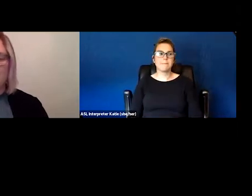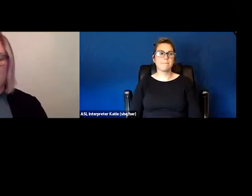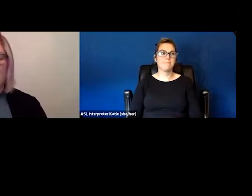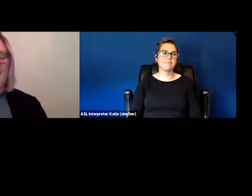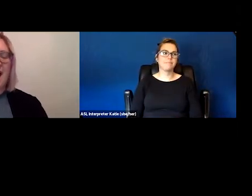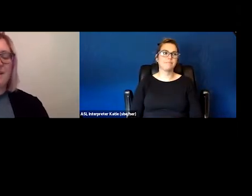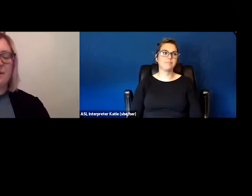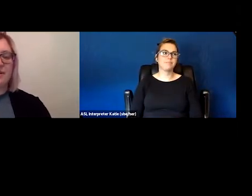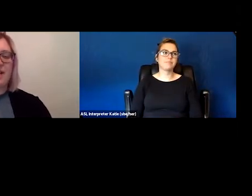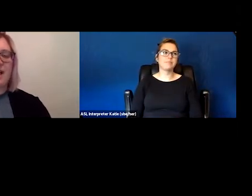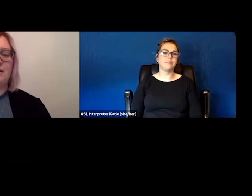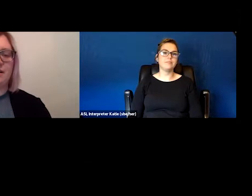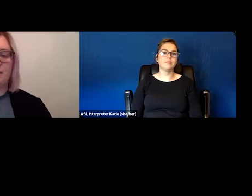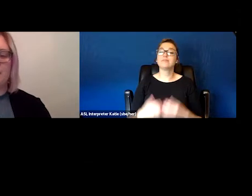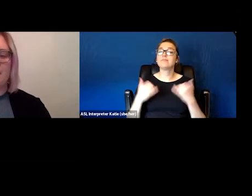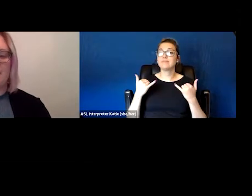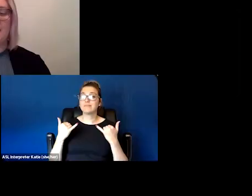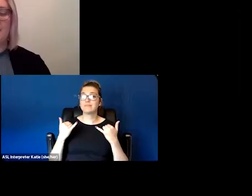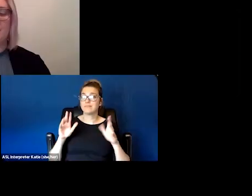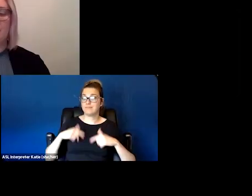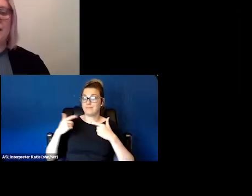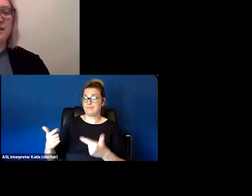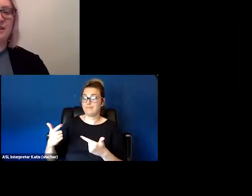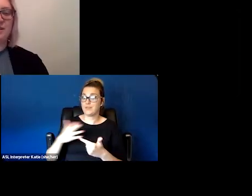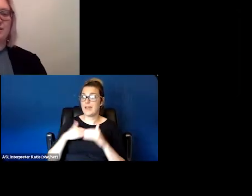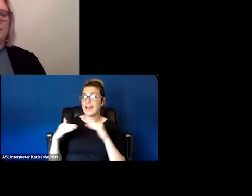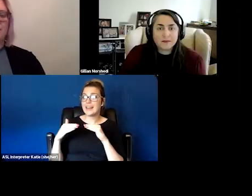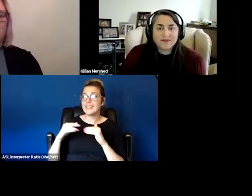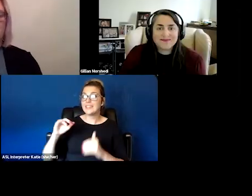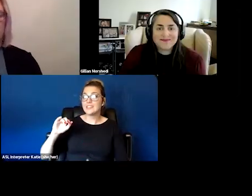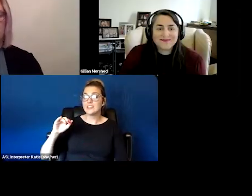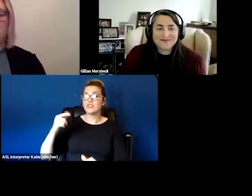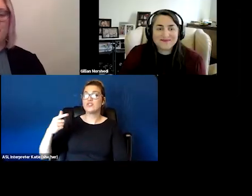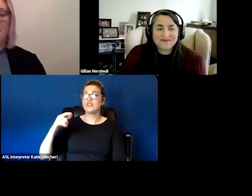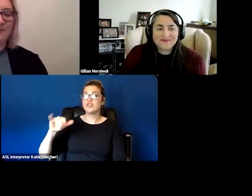With that, I am going to hand it over to my colleague, Gillian, who's going to talk about Coordinated Entry.